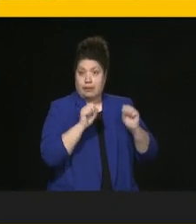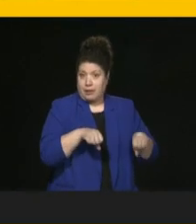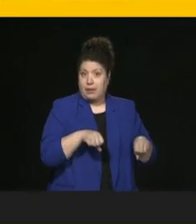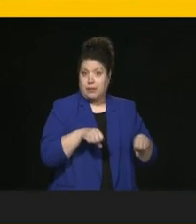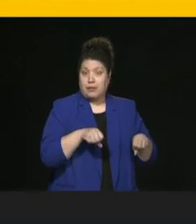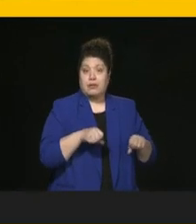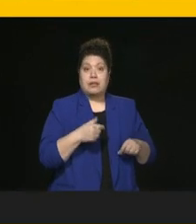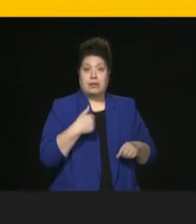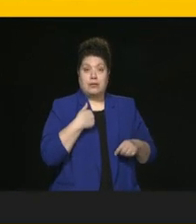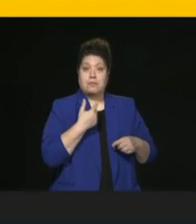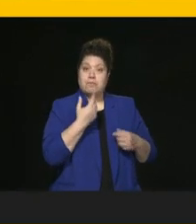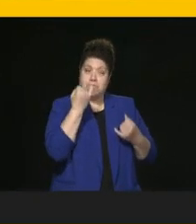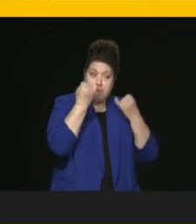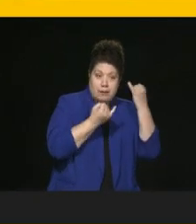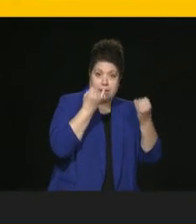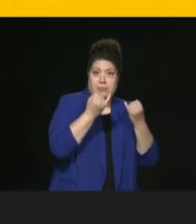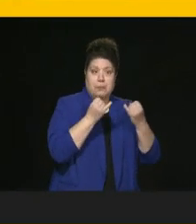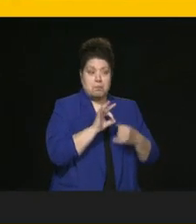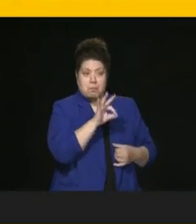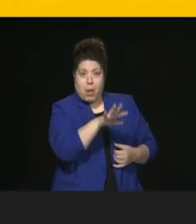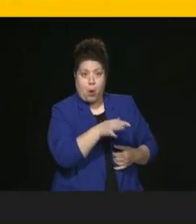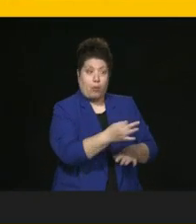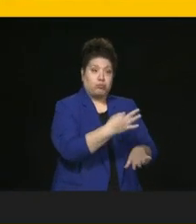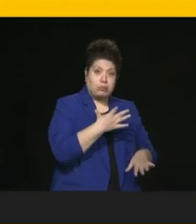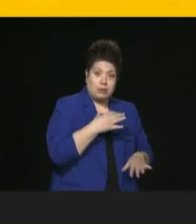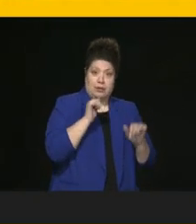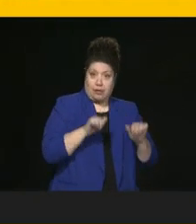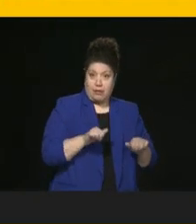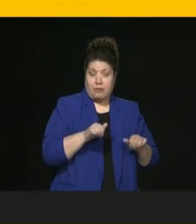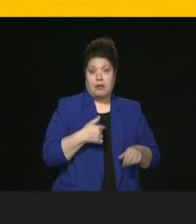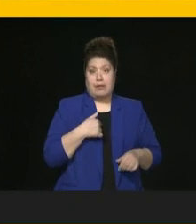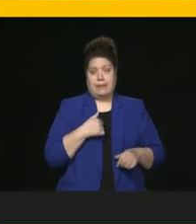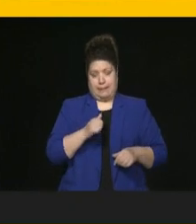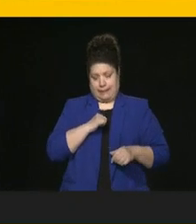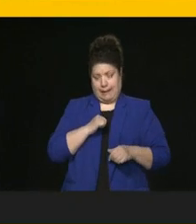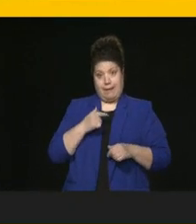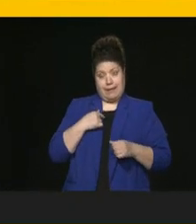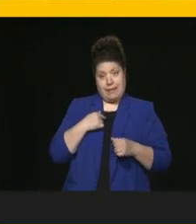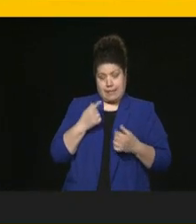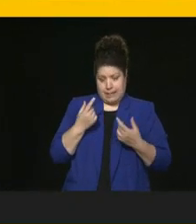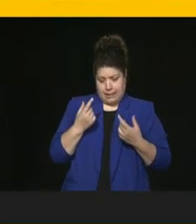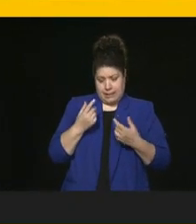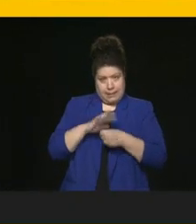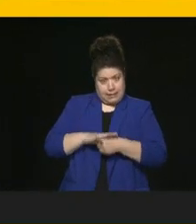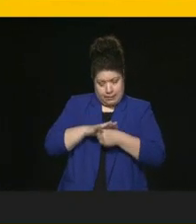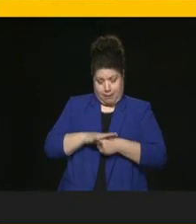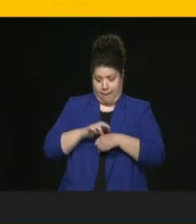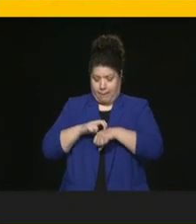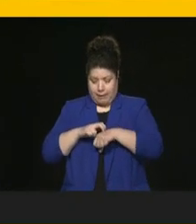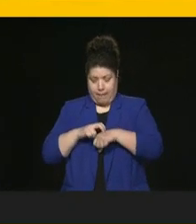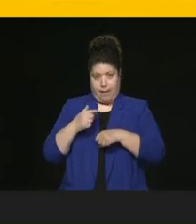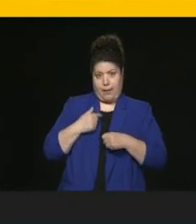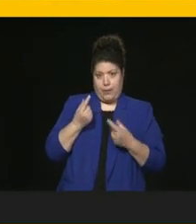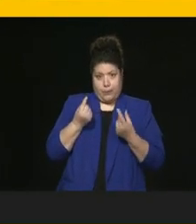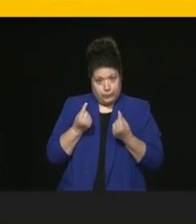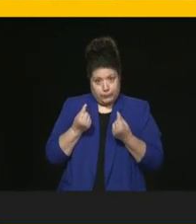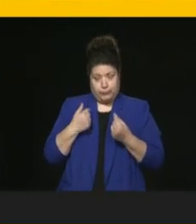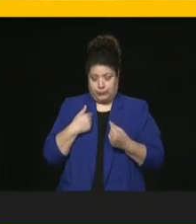AND SUPPORT OTHERS. THERE ARE ALSO A NUMBER OF SELF-HELP RESOURCES TO HELP WITH